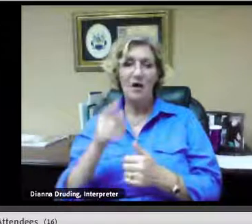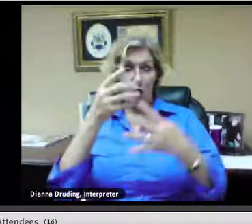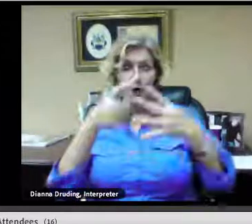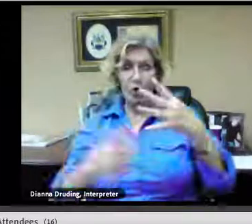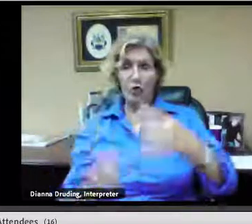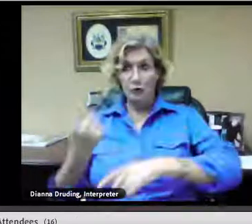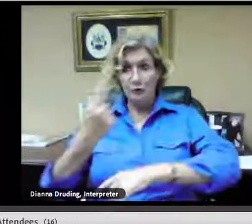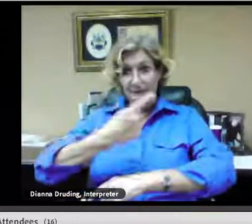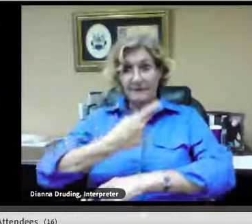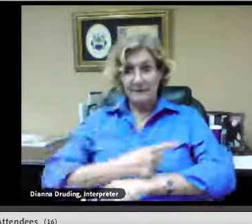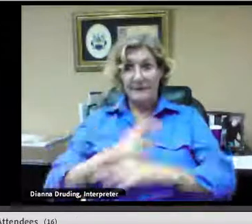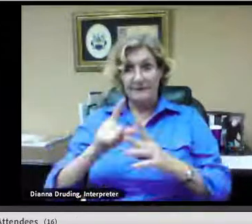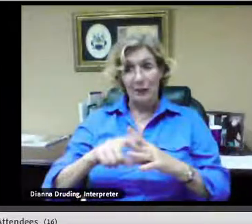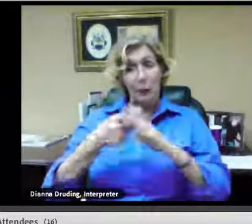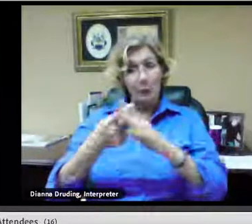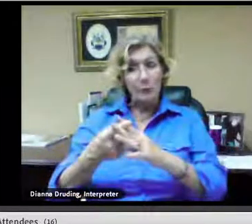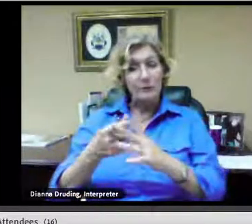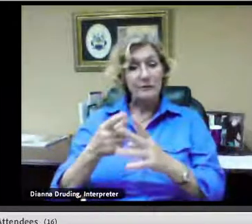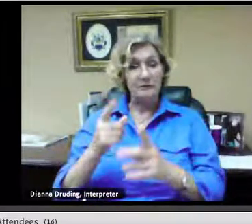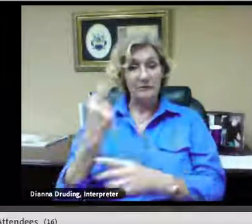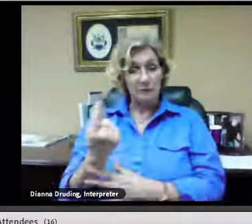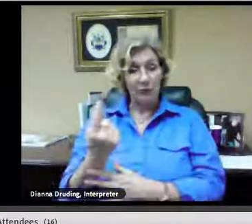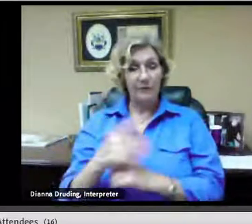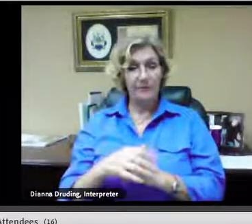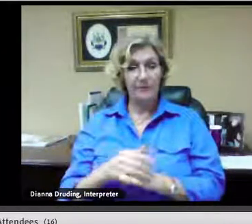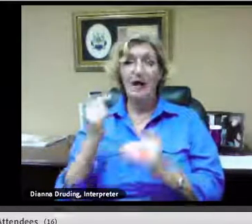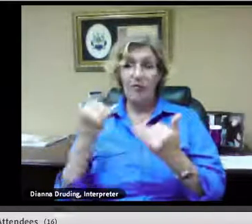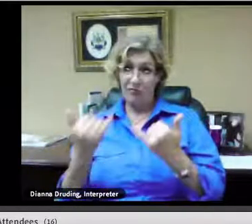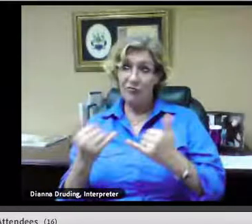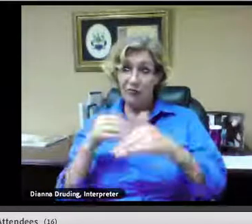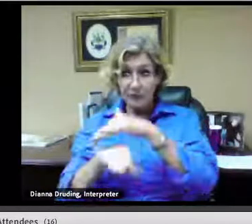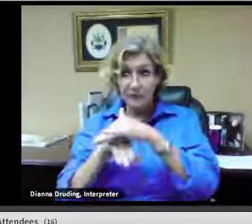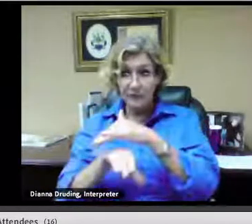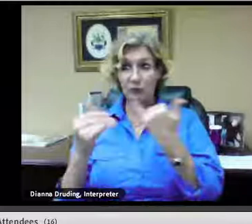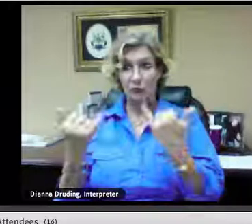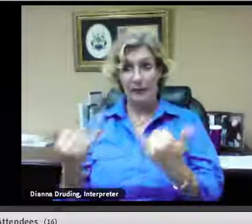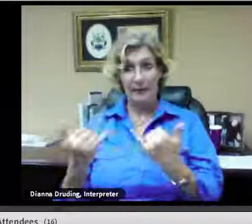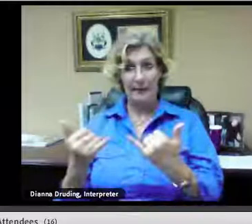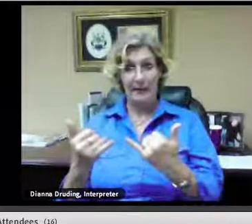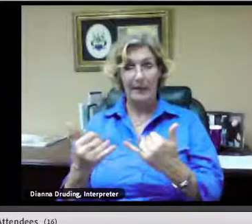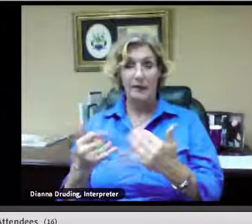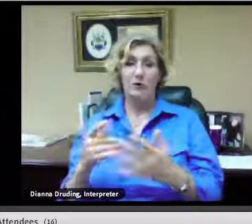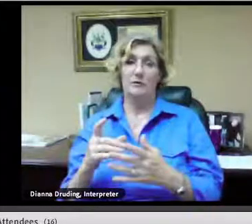but like I said, they're accessible right now, dealing effectively with difficult patrons and students.